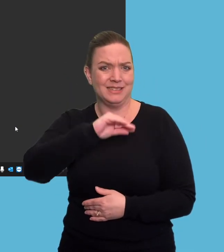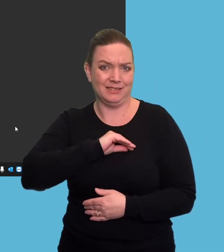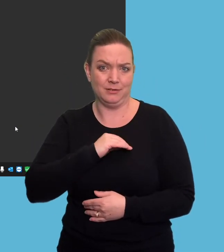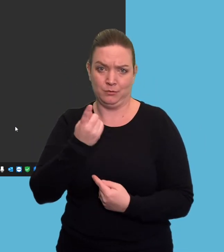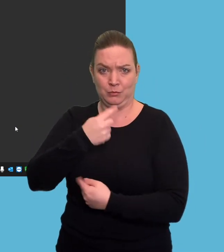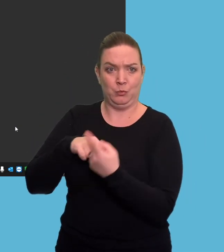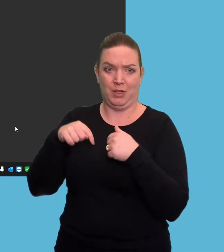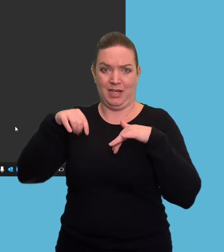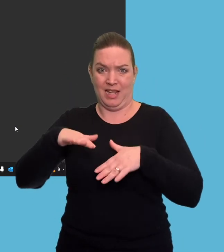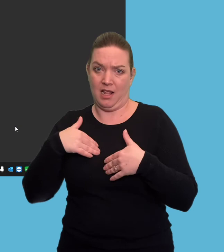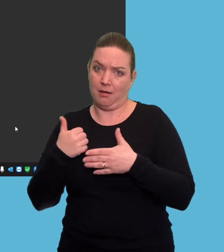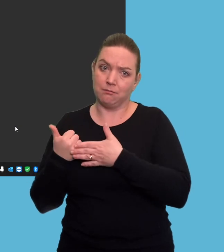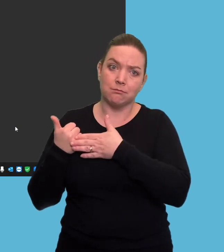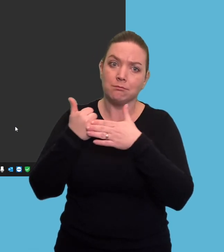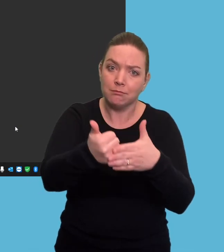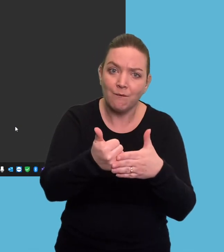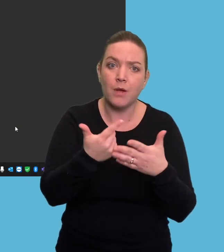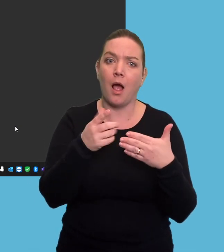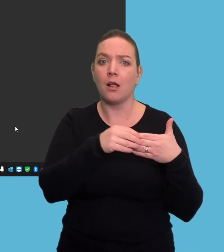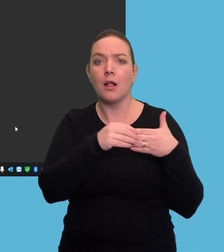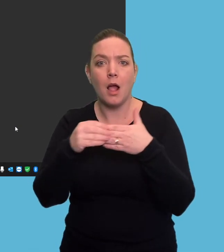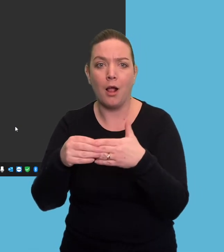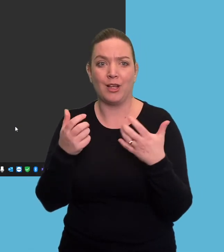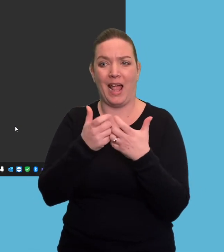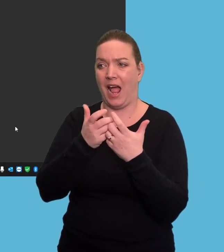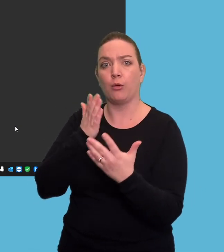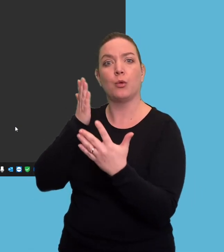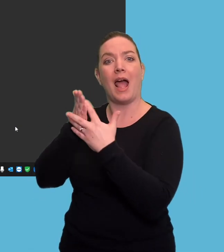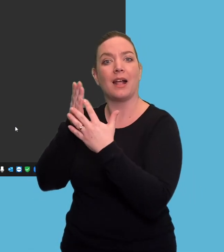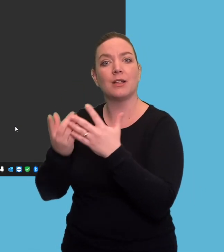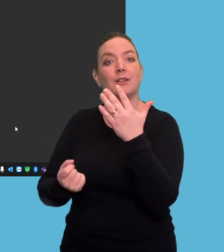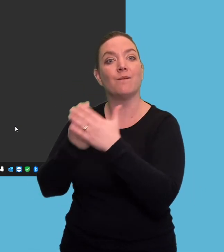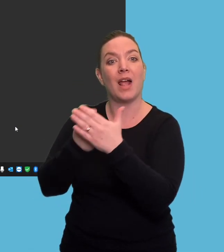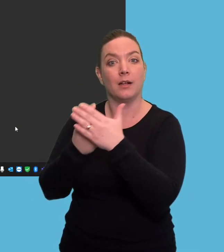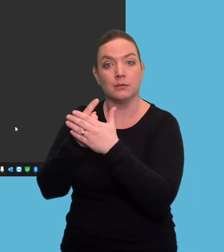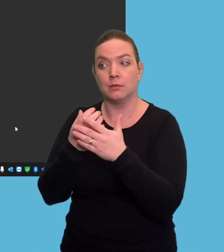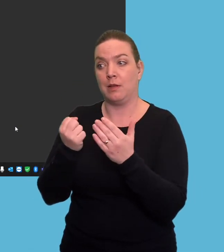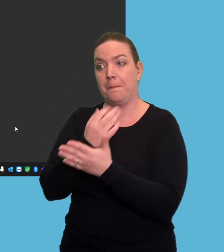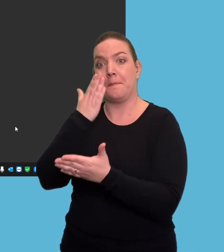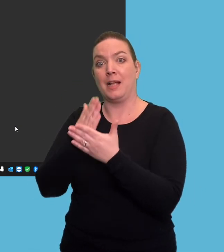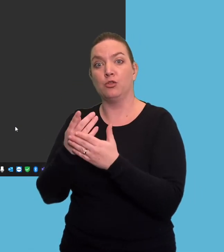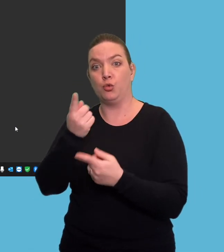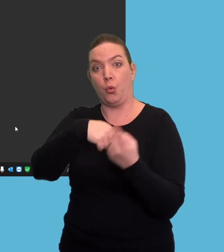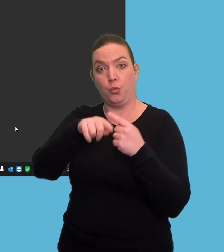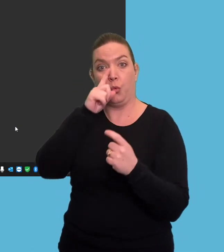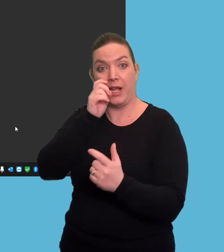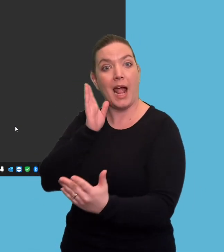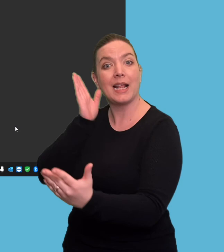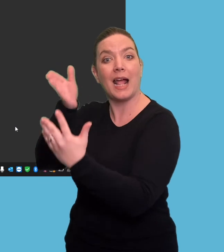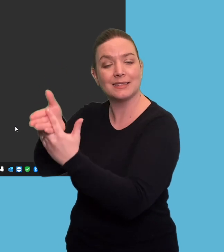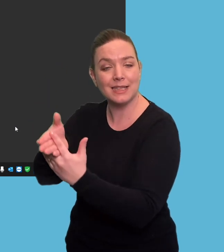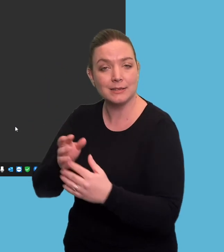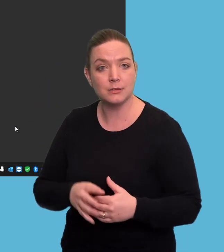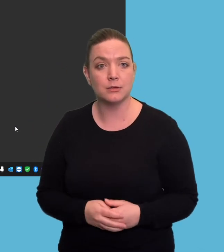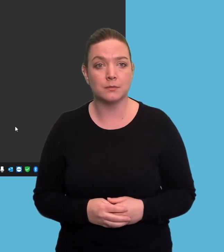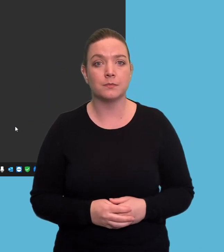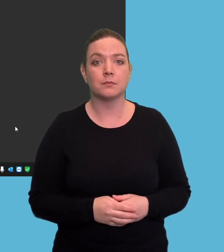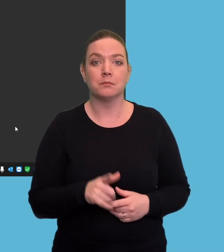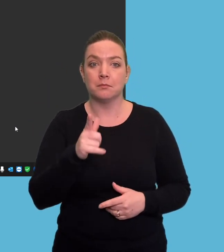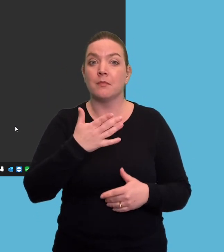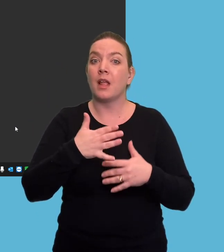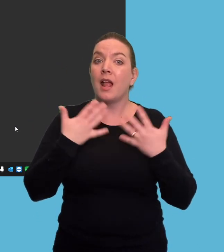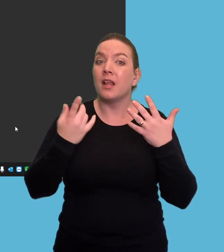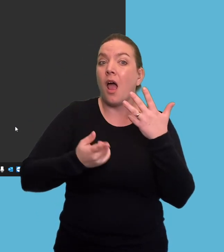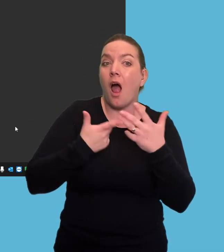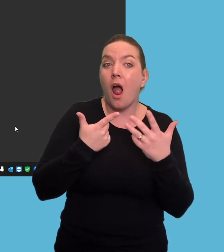We're always on hand to provide advice and guidance about how to access our events and how to make the event as accessible as possible for you.